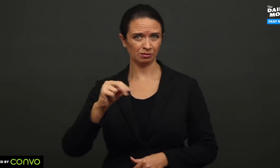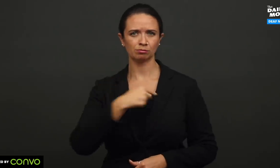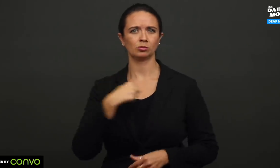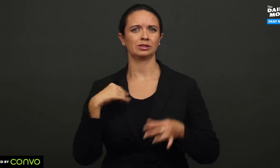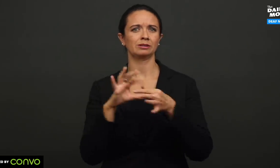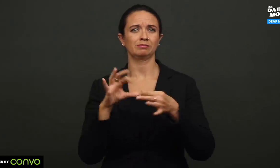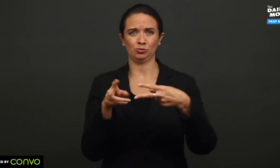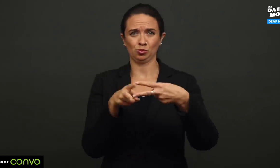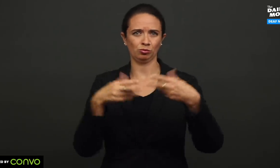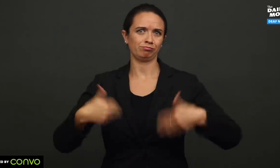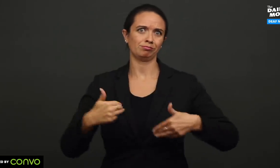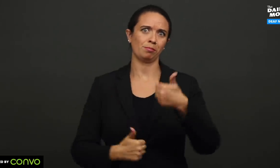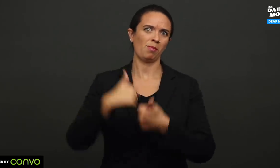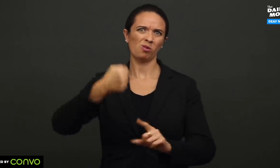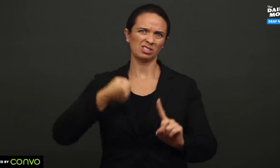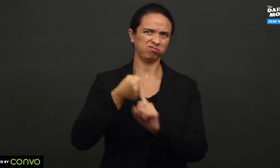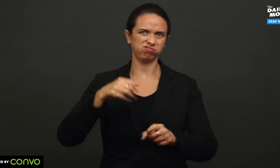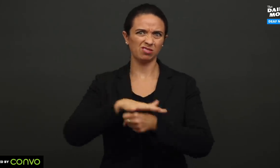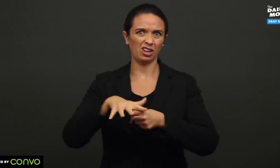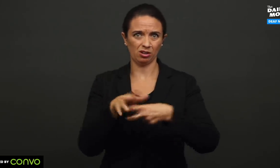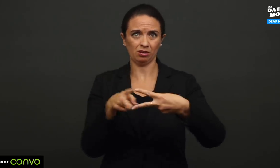We mentioned the two greatly affected areas-